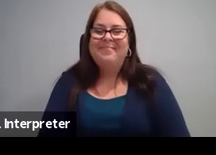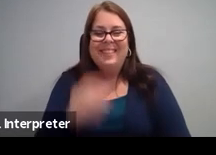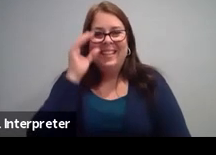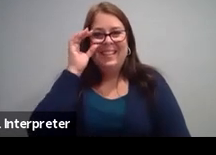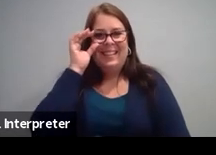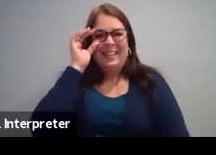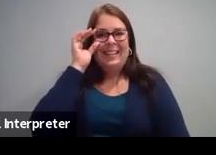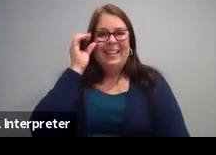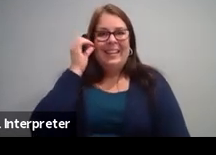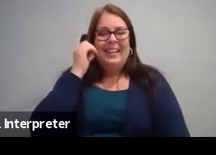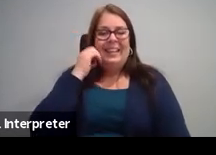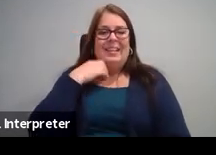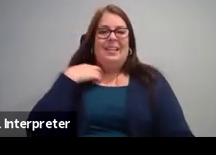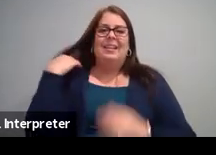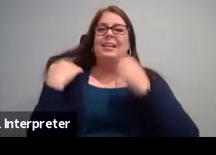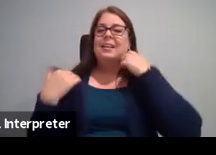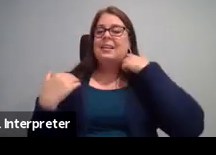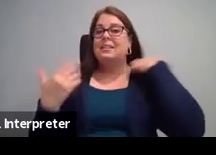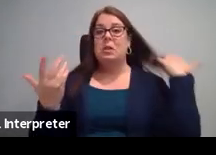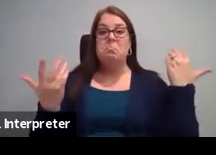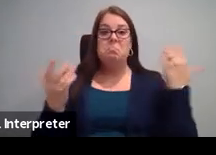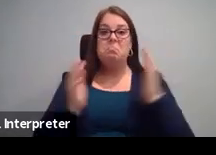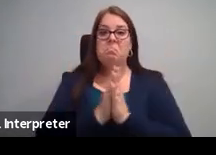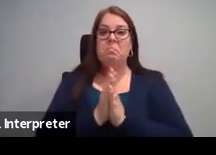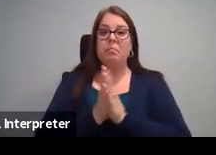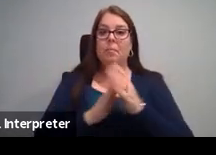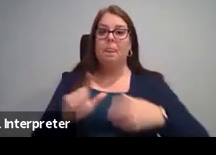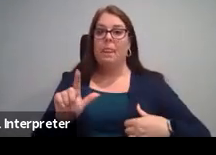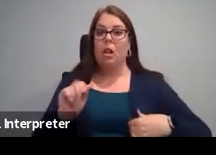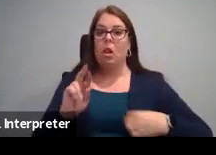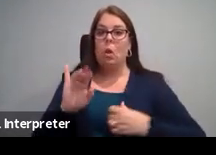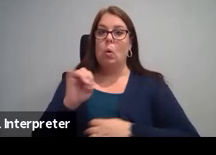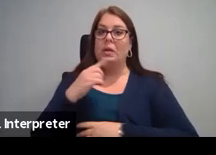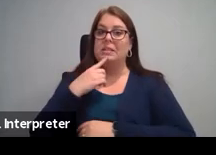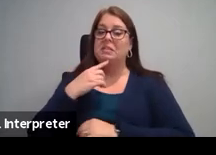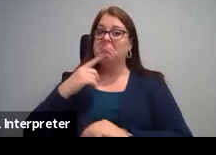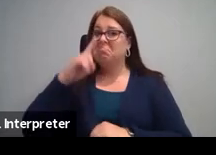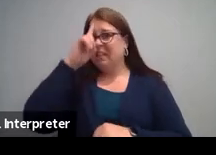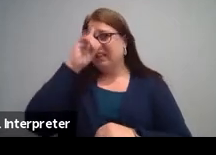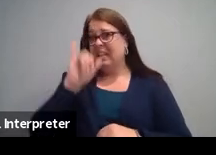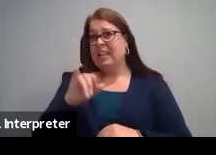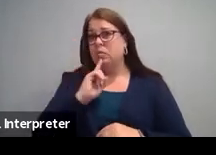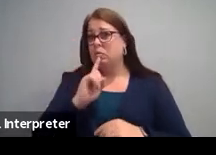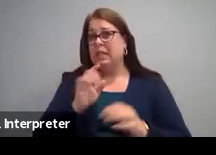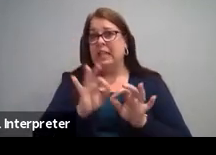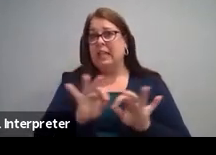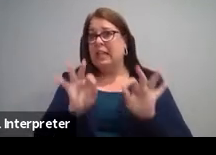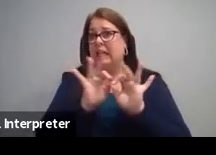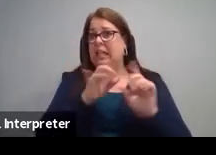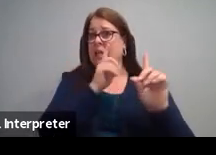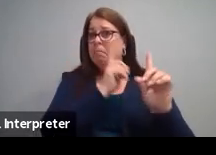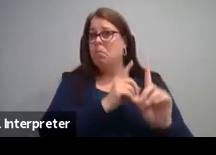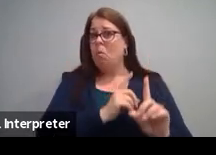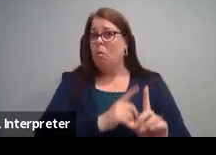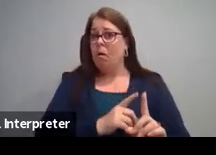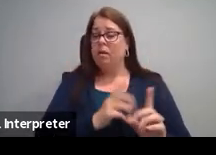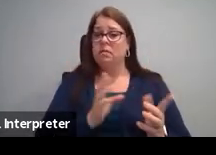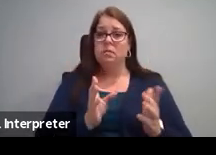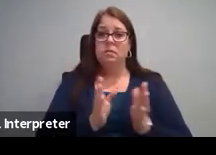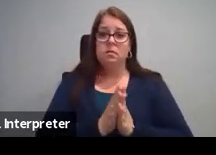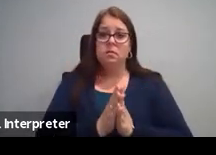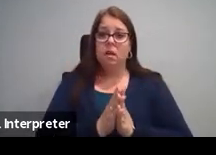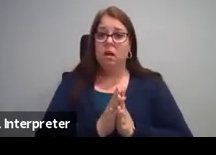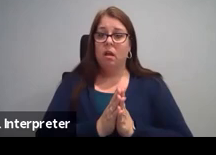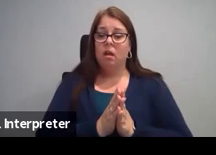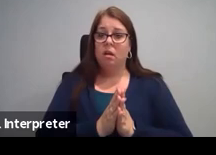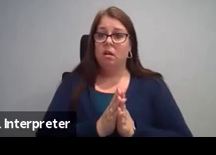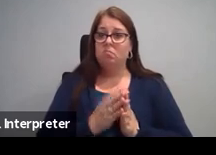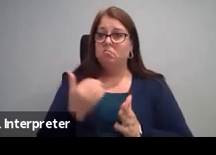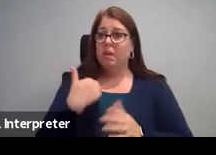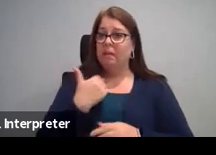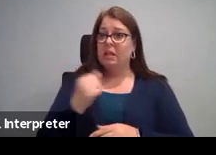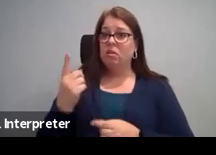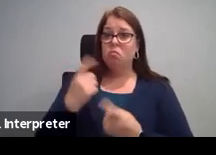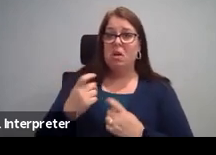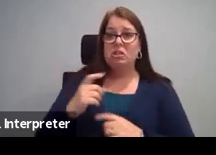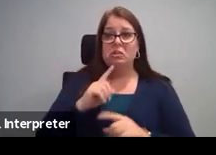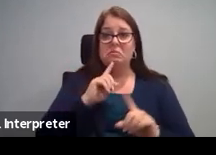Laurie Arnold: So I think those are the key points if there are any questions or anything. Allison, did you want to jump in and have more conversation or anything in particular you wanted us to go over